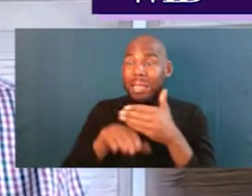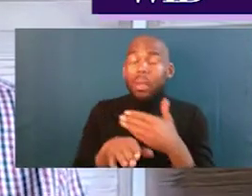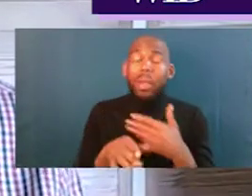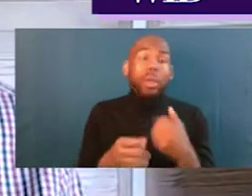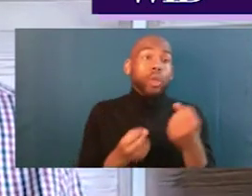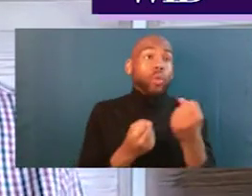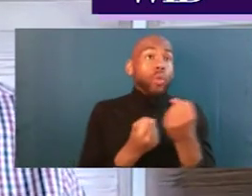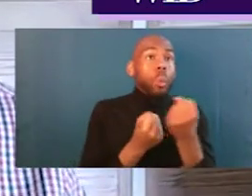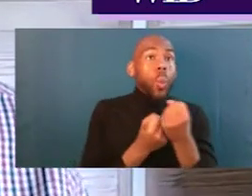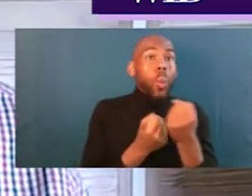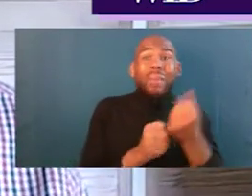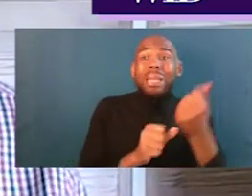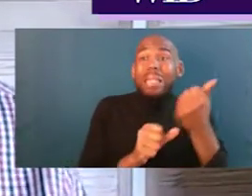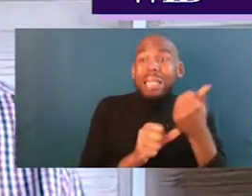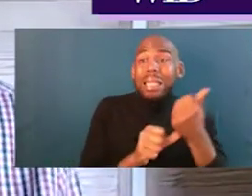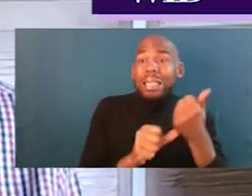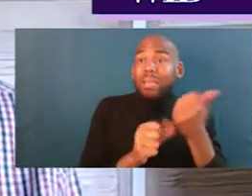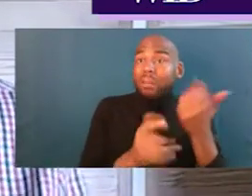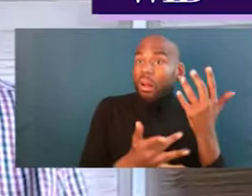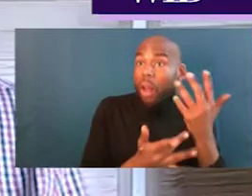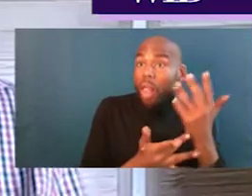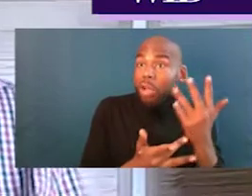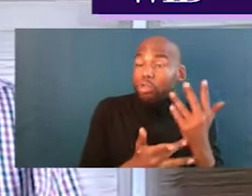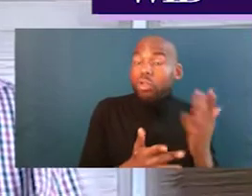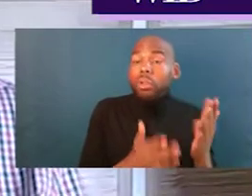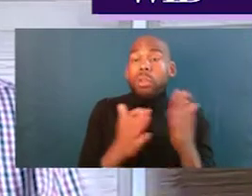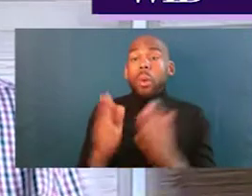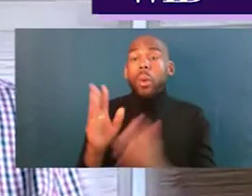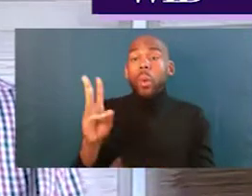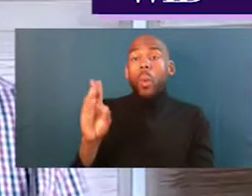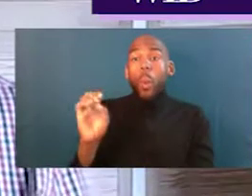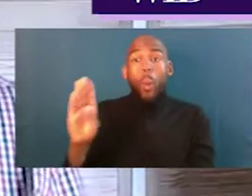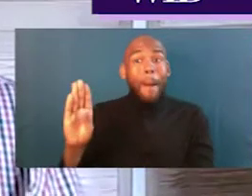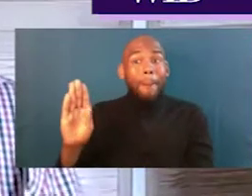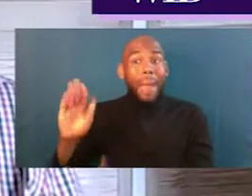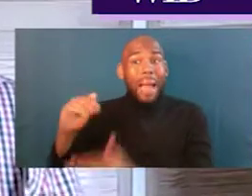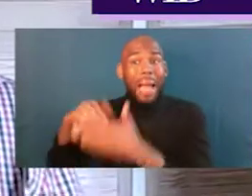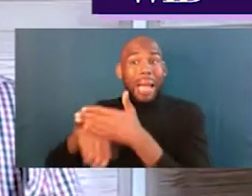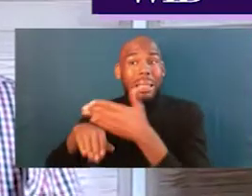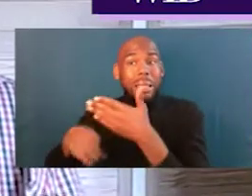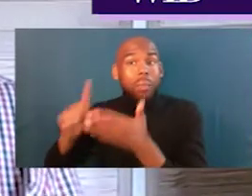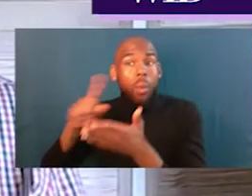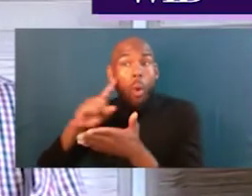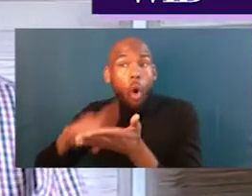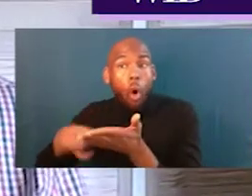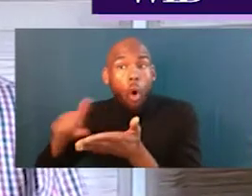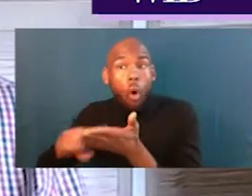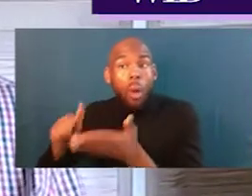whether that be supporting assistive technologies, doing web accessibility audits, or helping